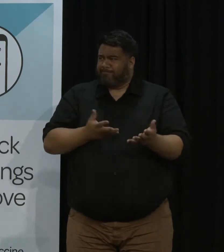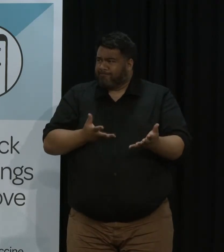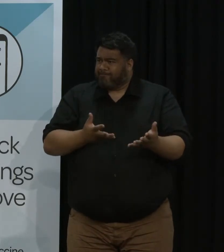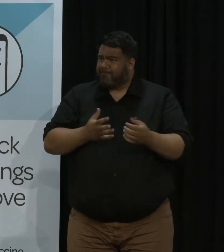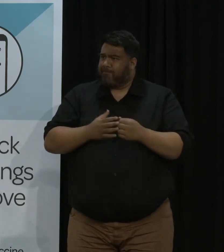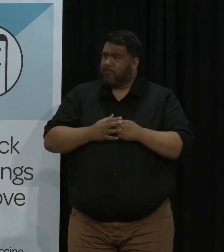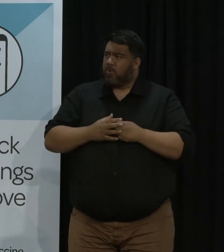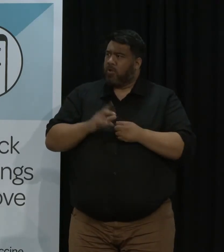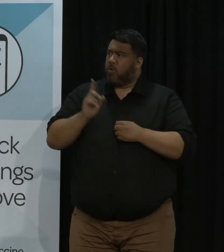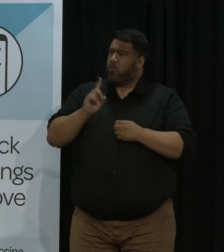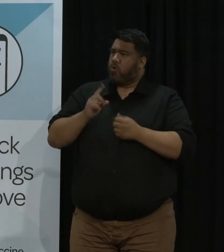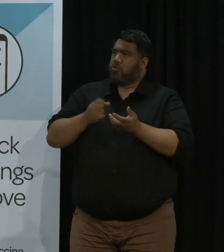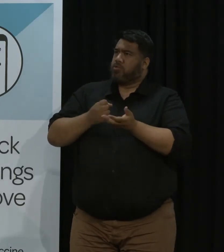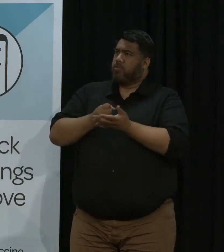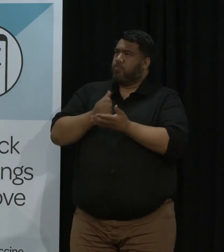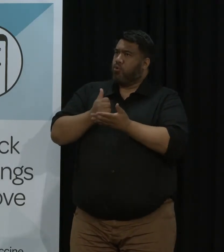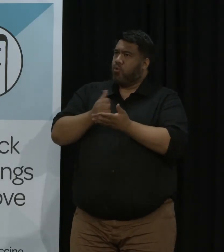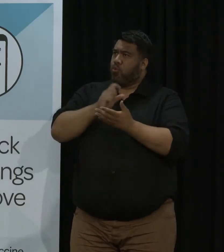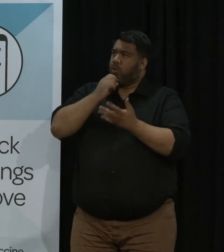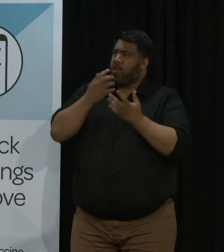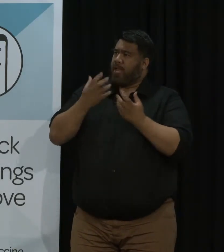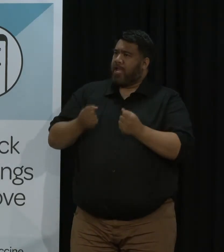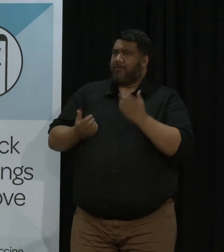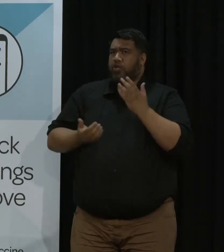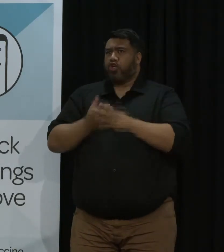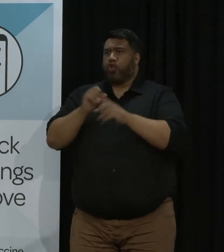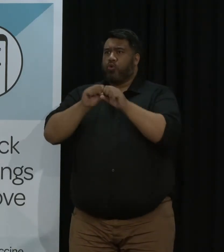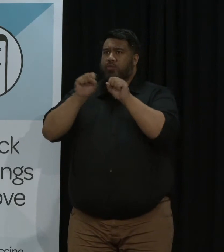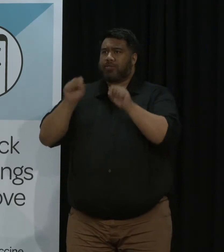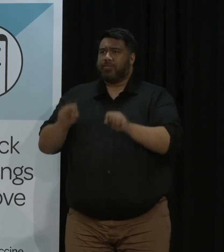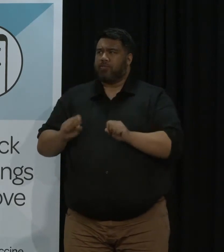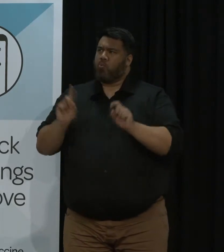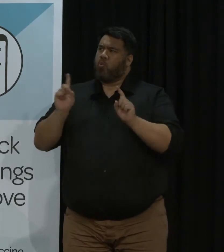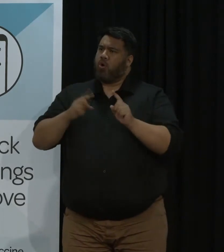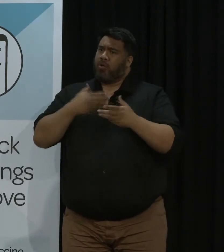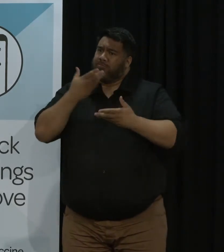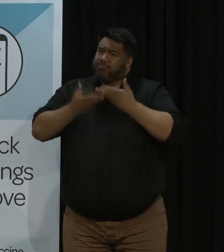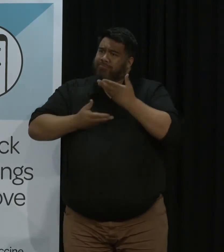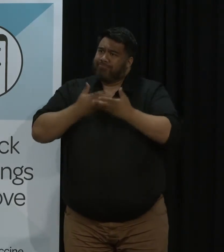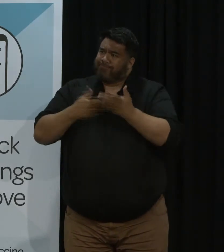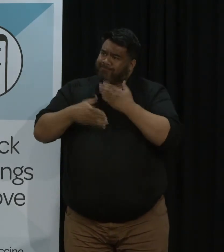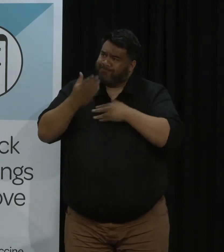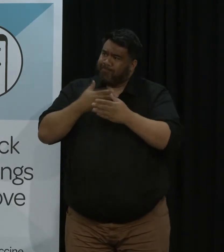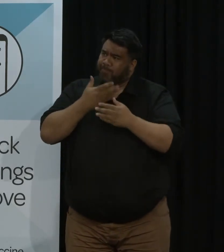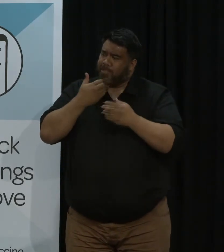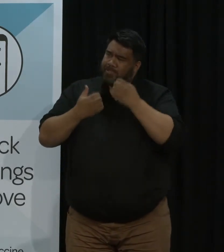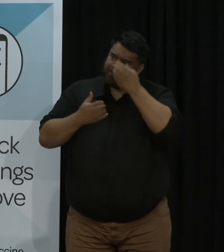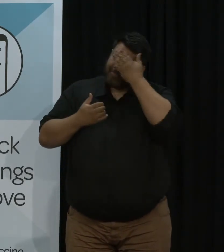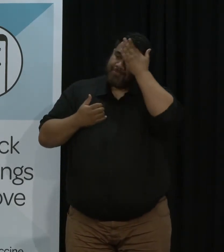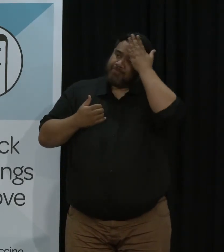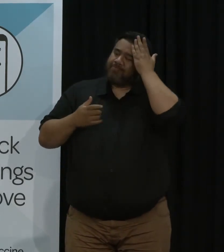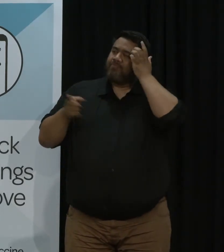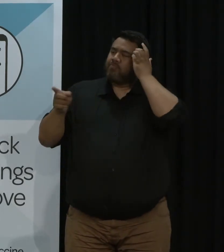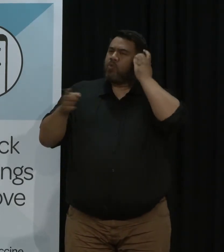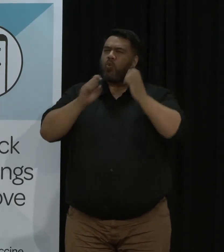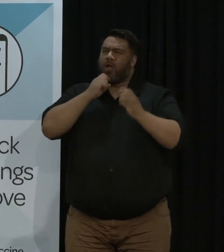you just talk people through what the difference is going to look like and what support they